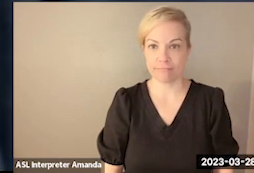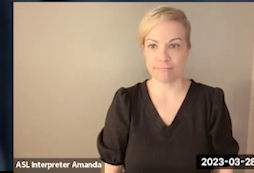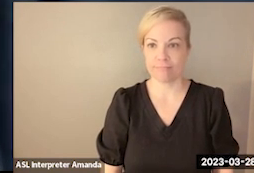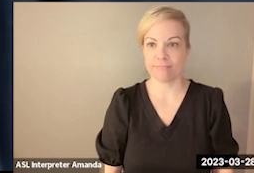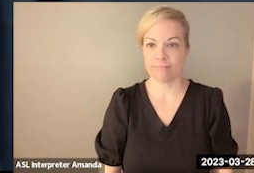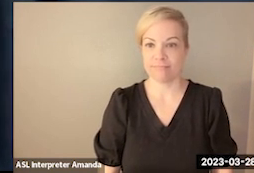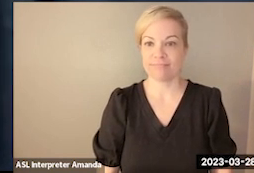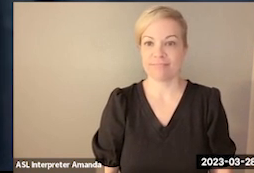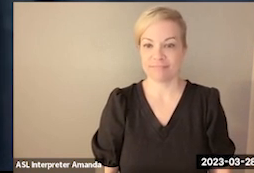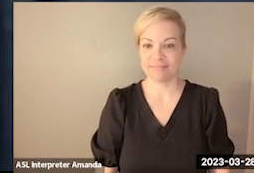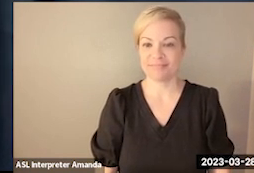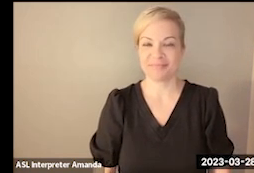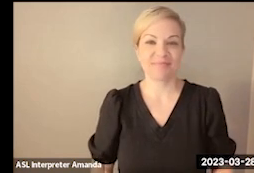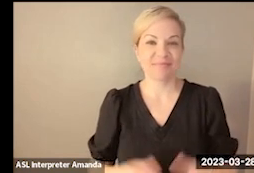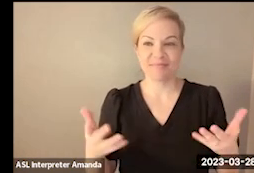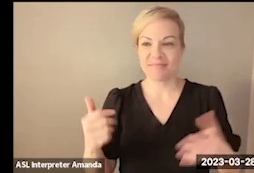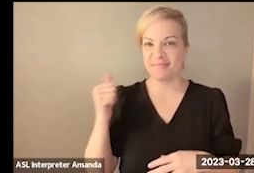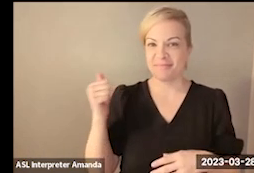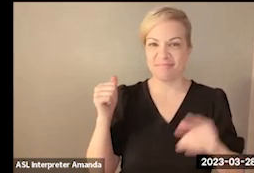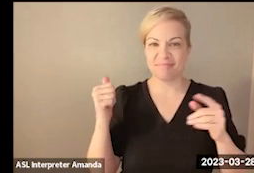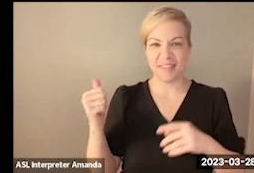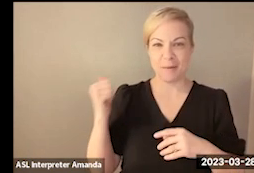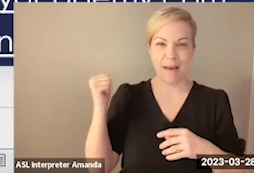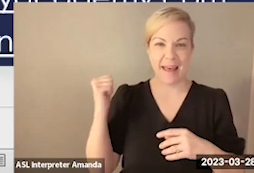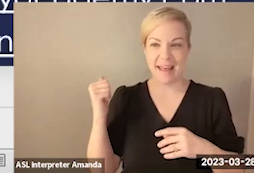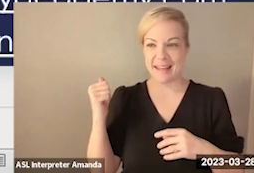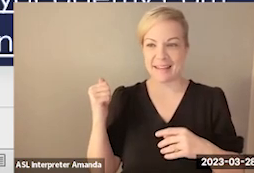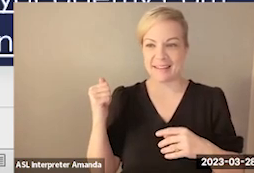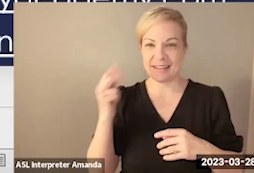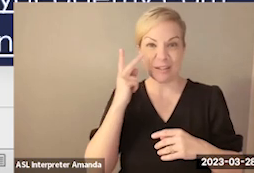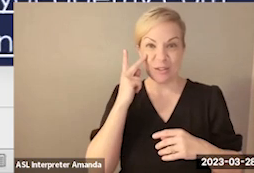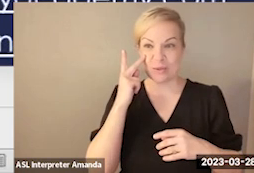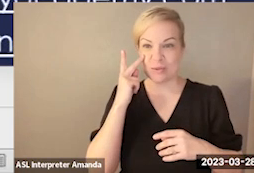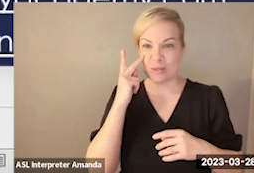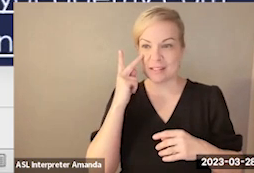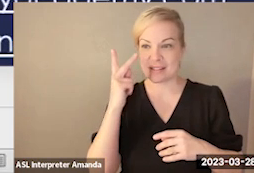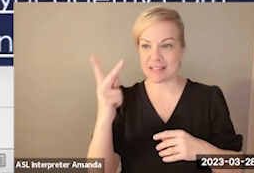Debbie Stine, Science & Technology Policy Academy: and ignore the sun in the back. This is my dog having a reverse knees. Attack